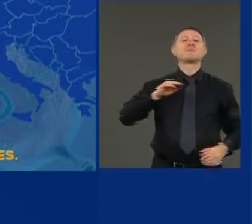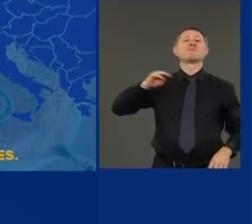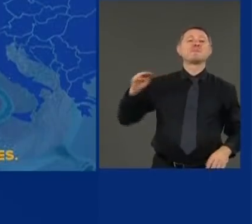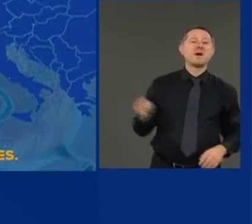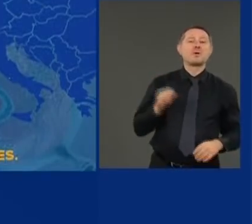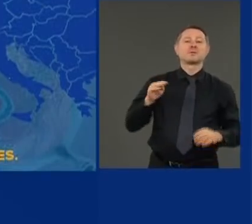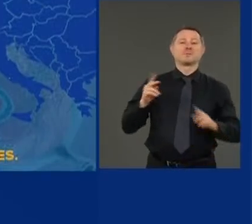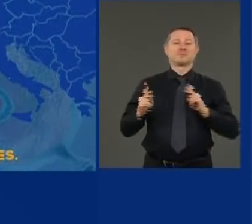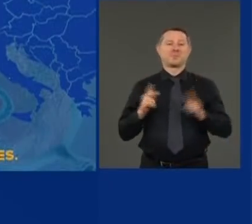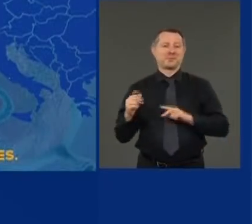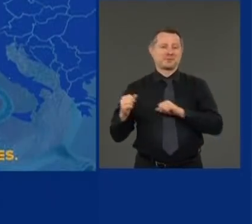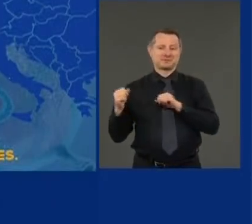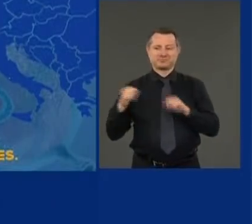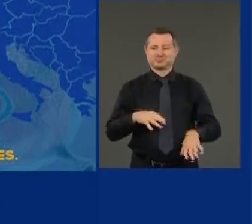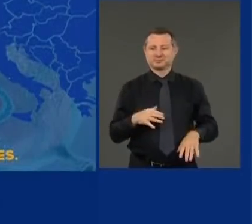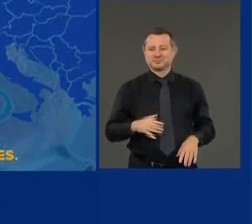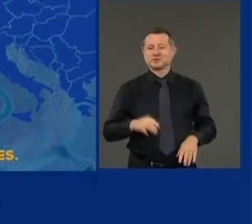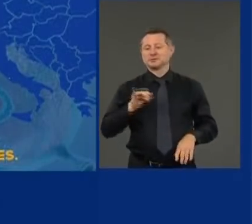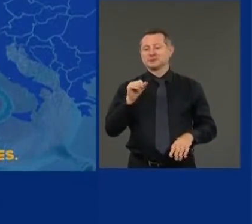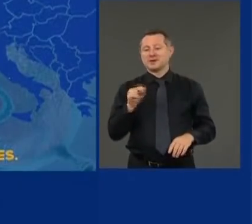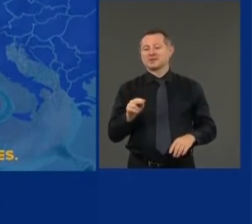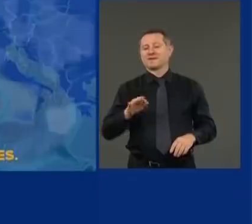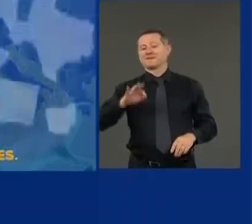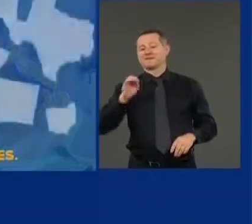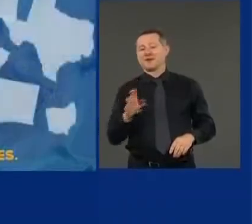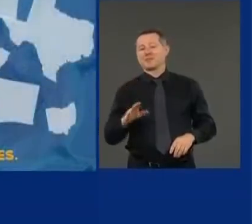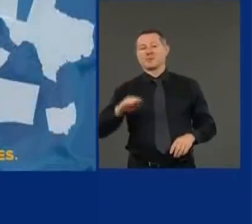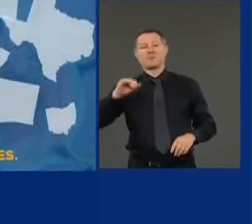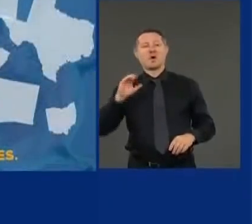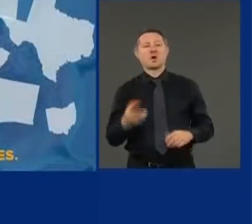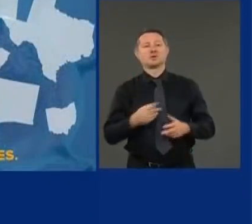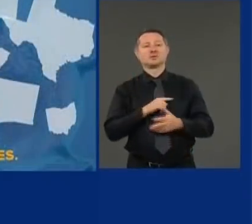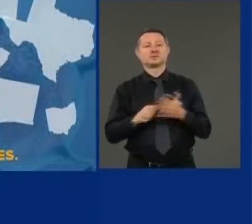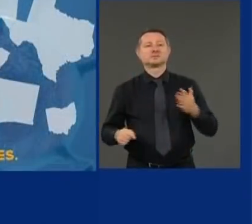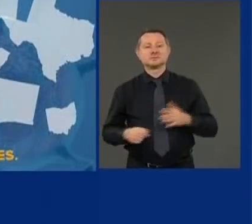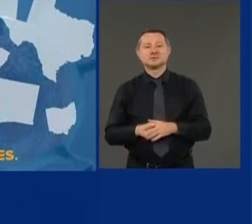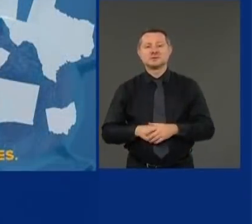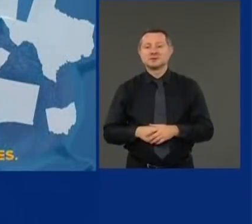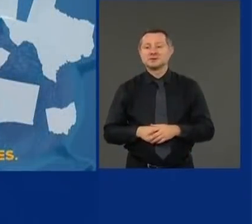IT CAME HERE FROM EUROPE. 3 MILLION PEOPLE GOT ON PLANES, LANDED IN NEW YORK, JANUARY,